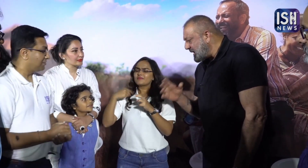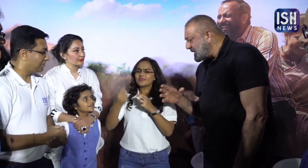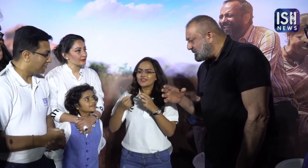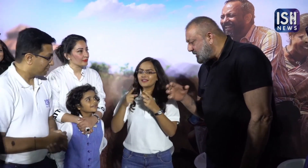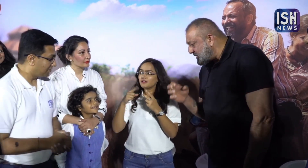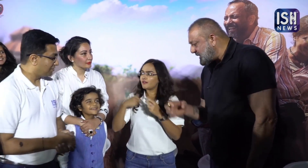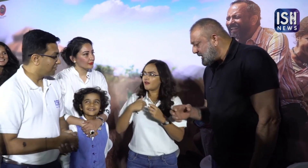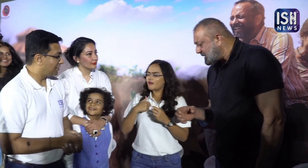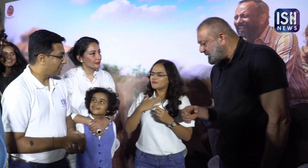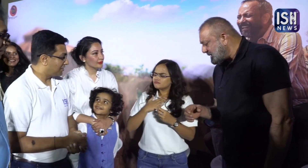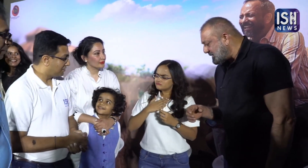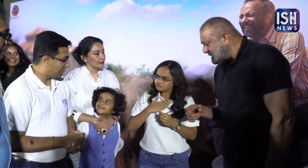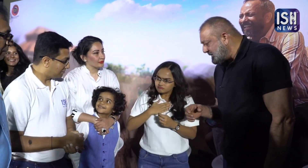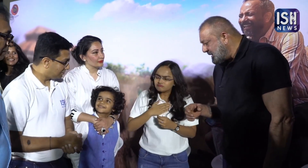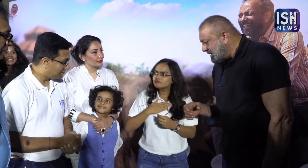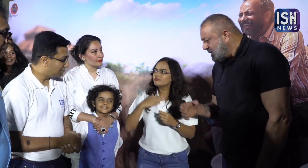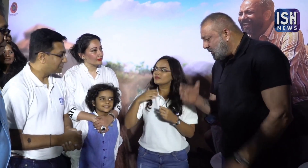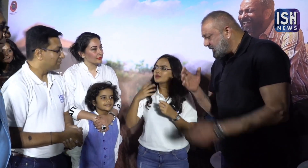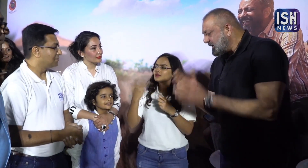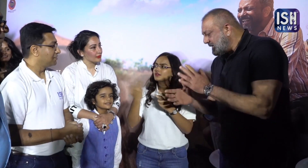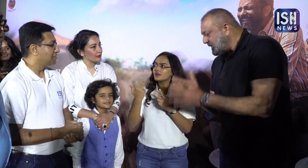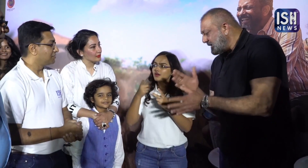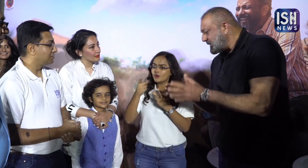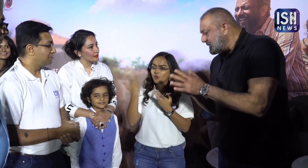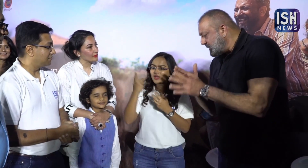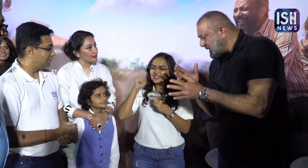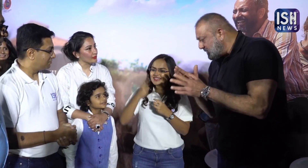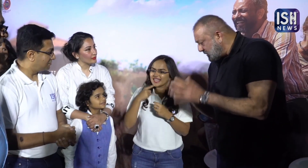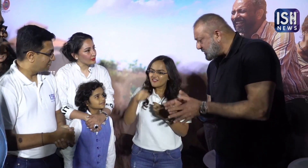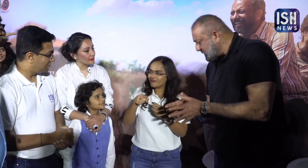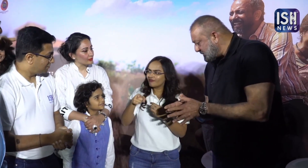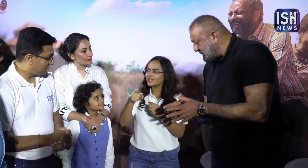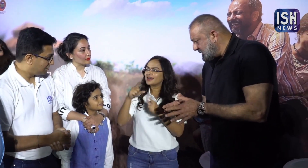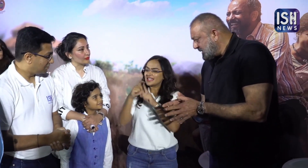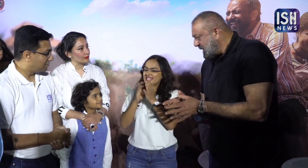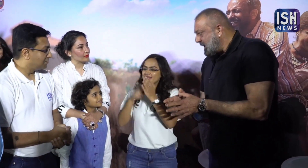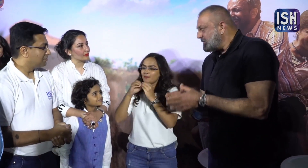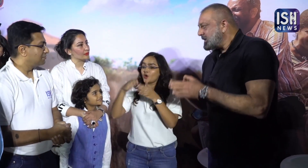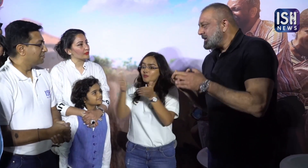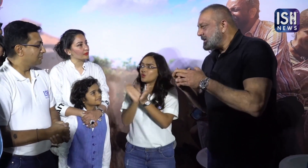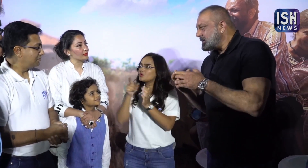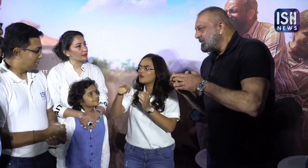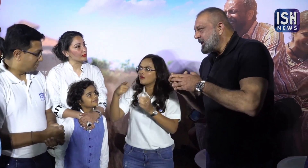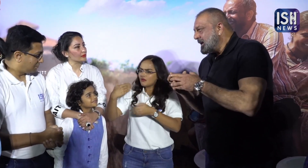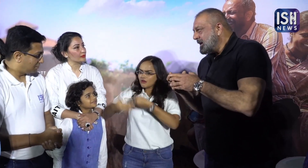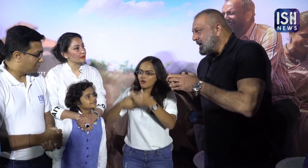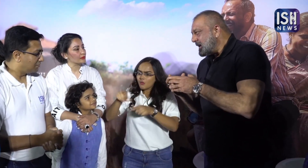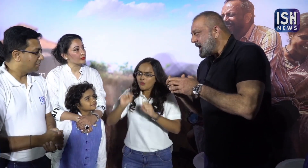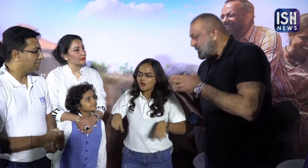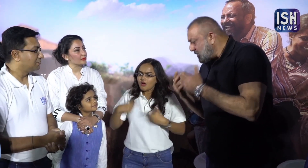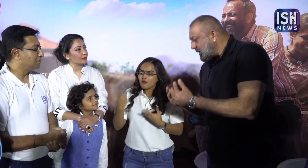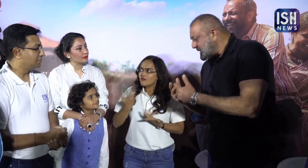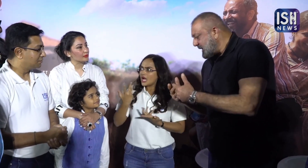I was humbled by the Deaf and disabled community